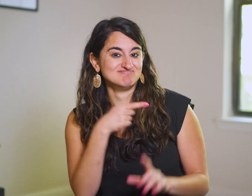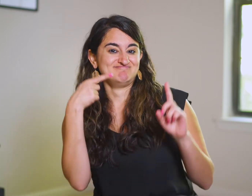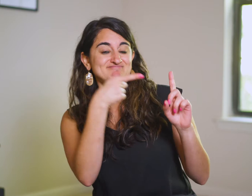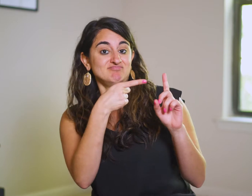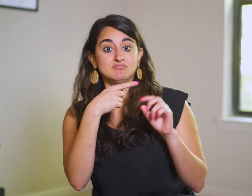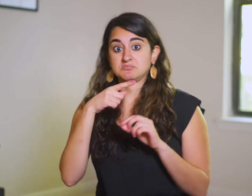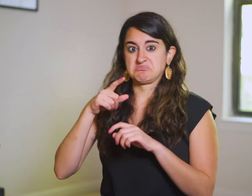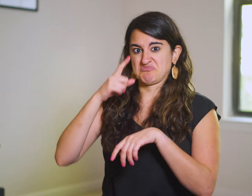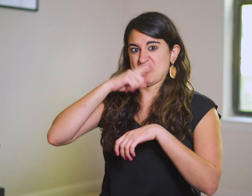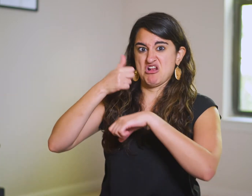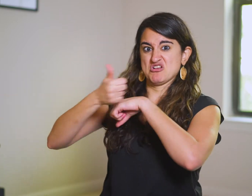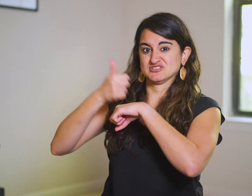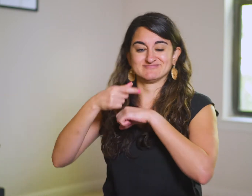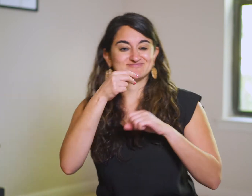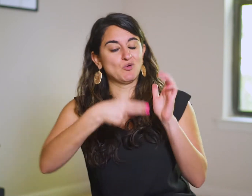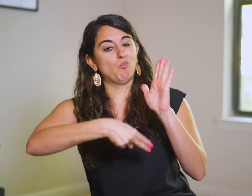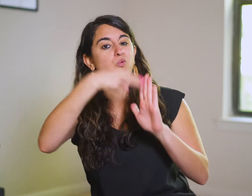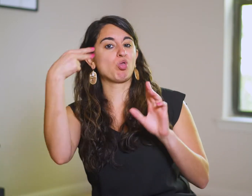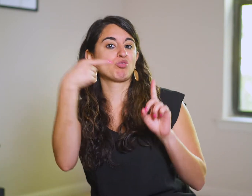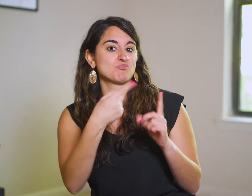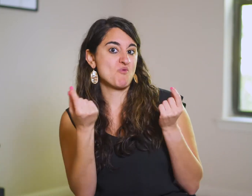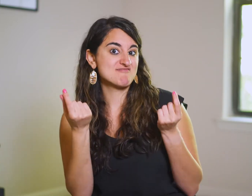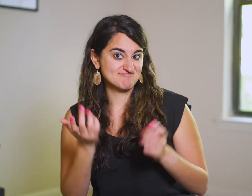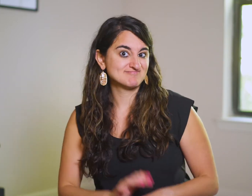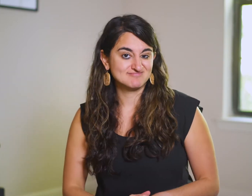speaking truth to the false accusations.